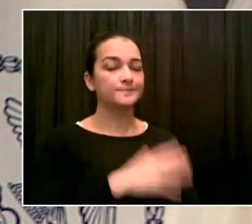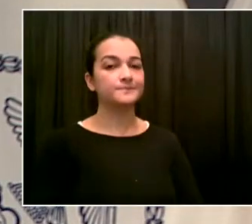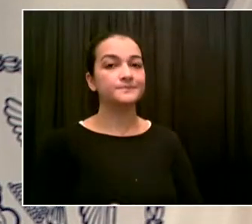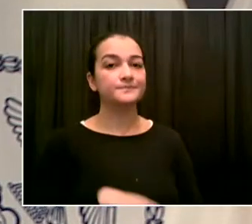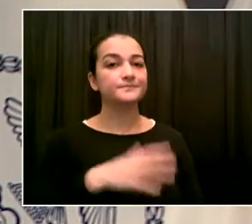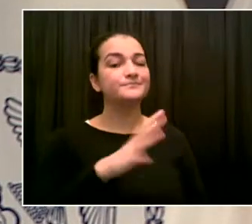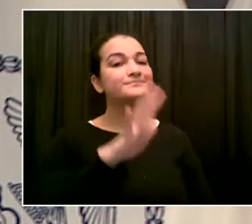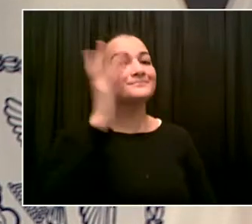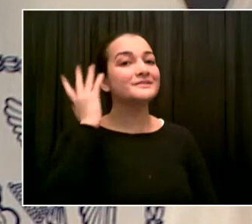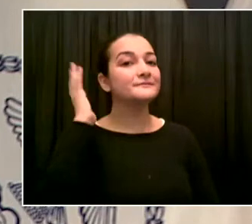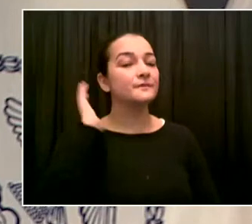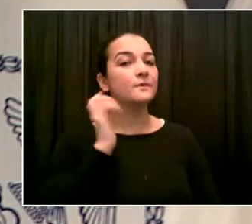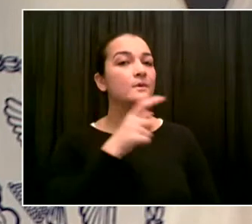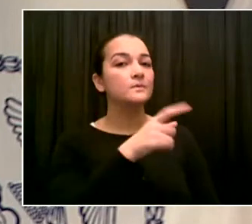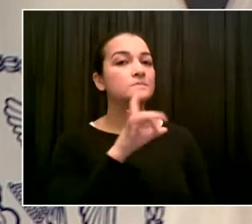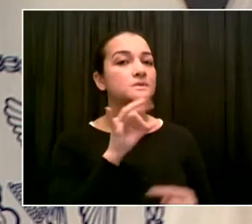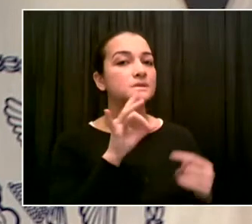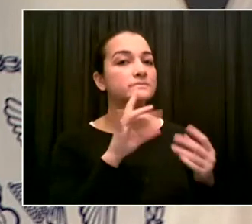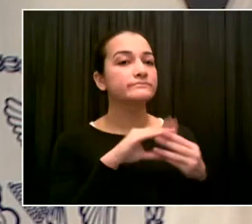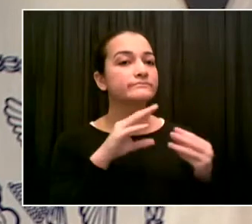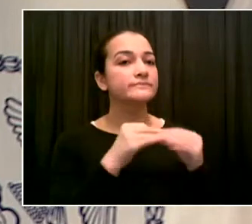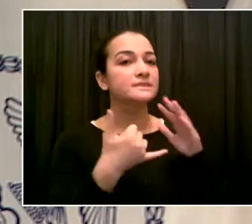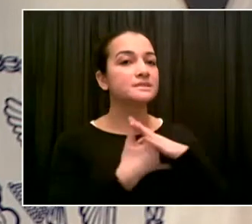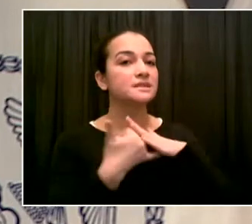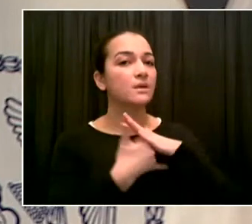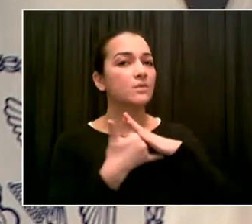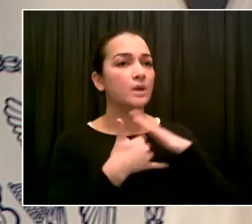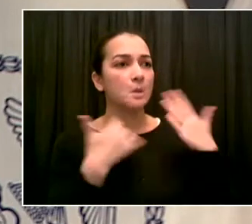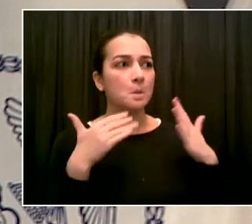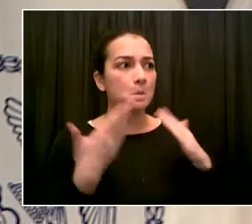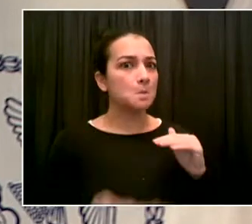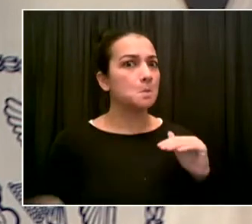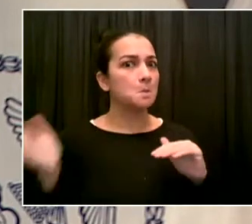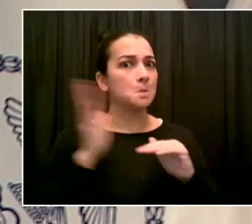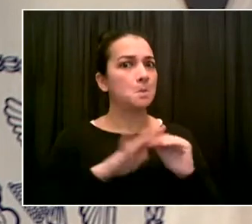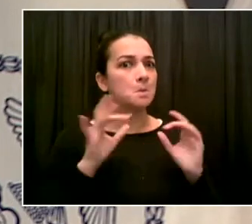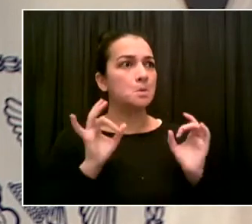IN THE PAST YOU HAVE DOWN CITED